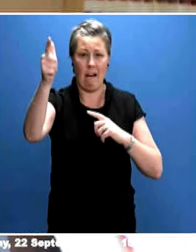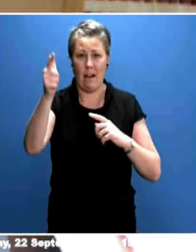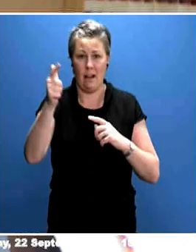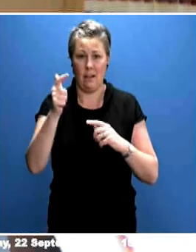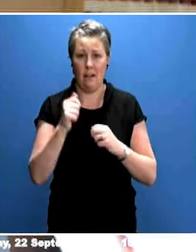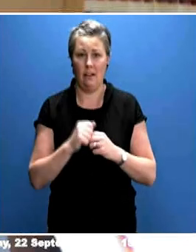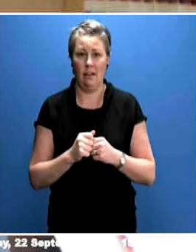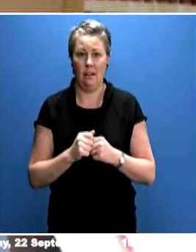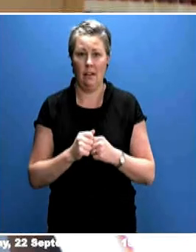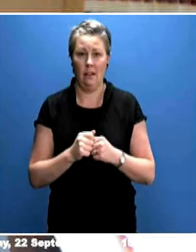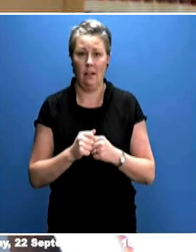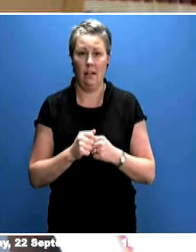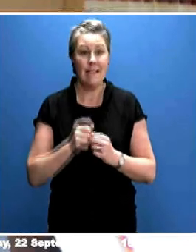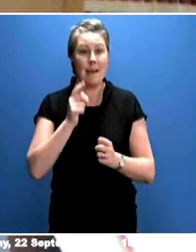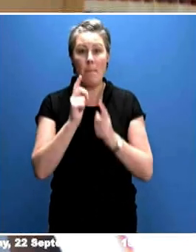regional Centre can be challenging.